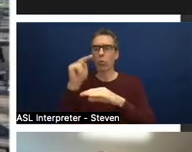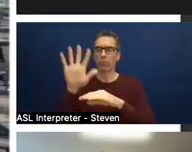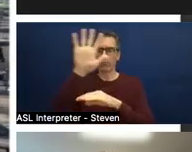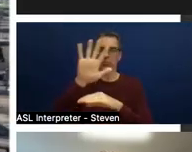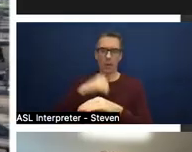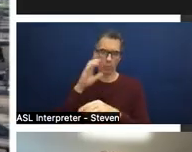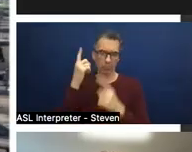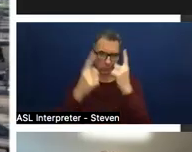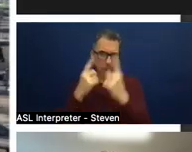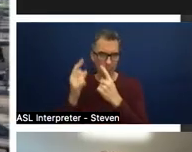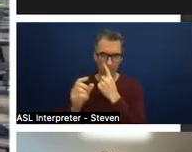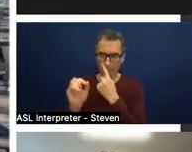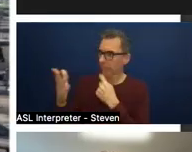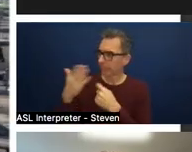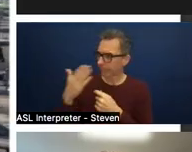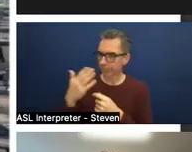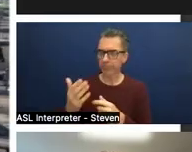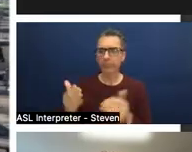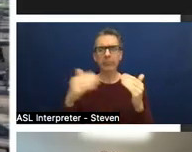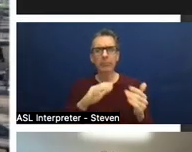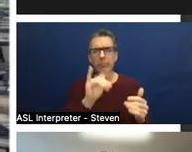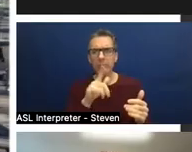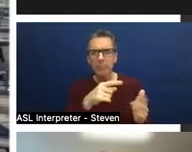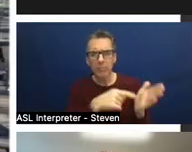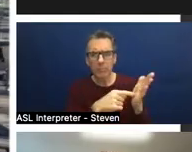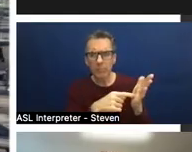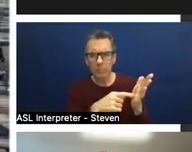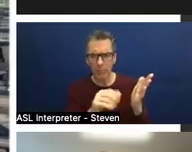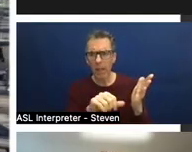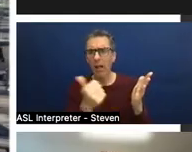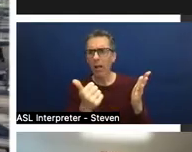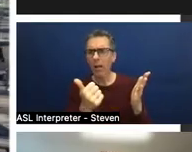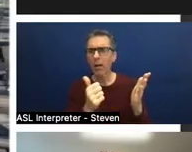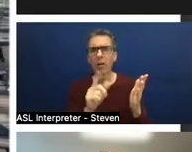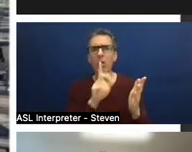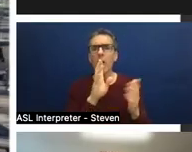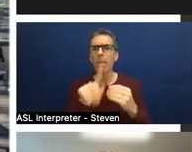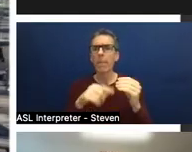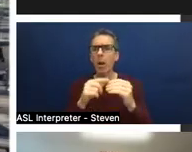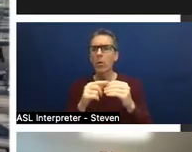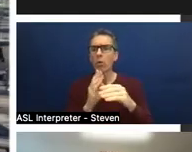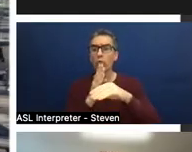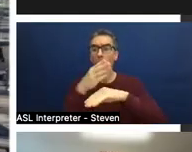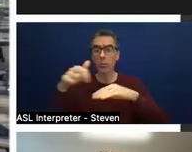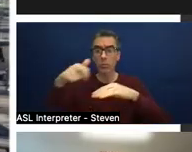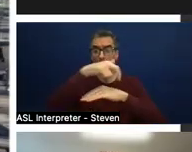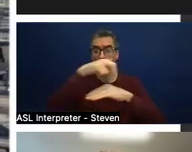Great, thank you. And then Jill, I saw you had another comment in the chat about the raised crosswalks. Let me know if you wanna elaborate any more on that